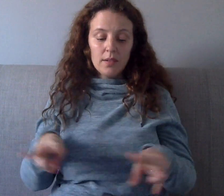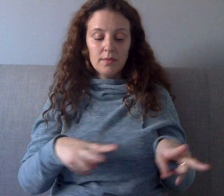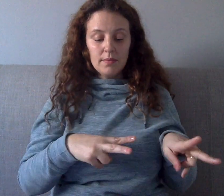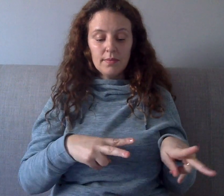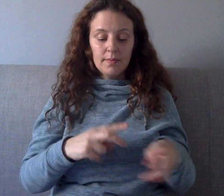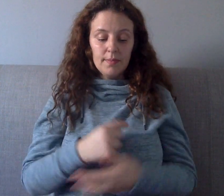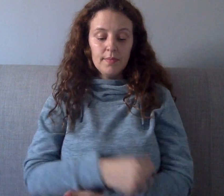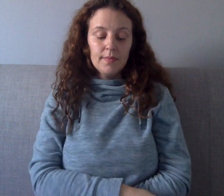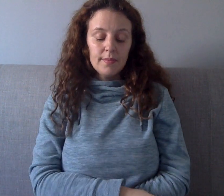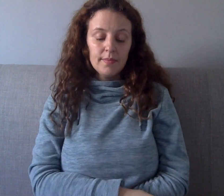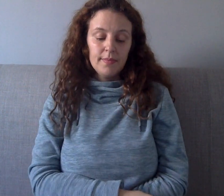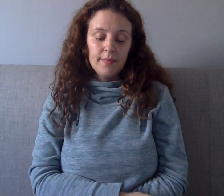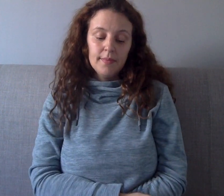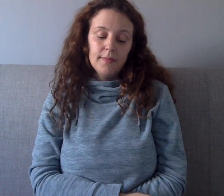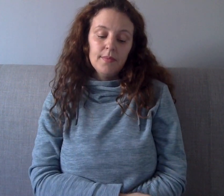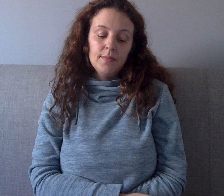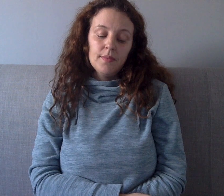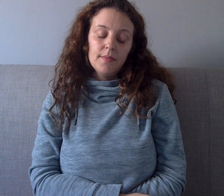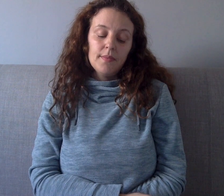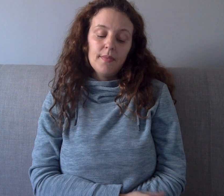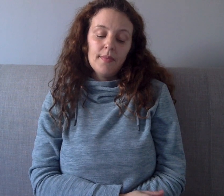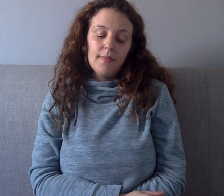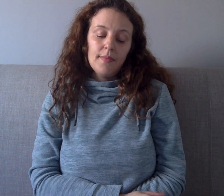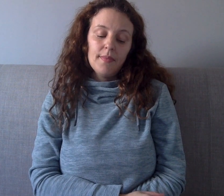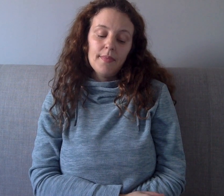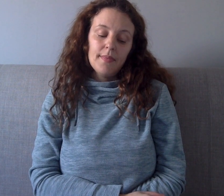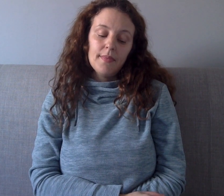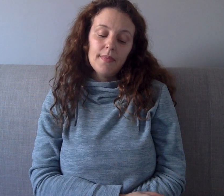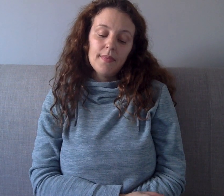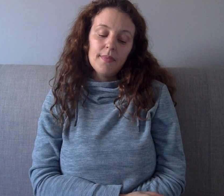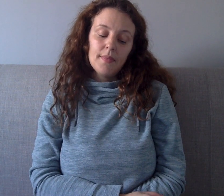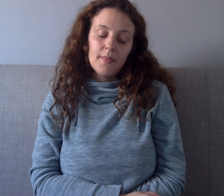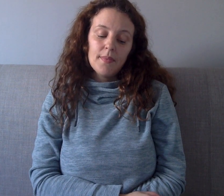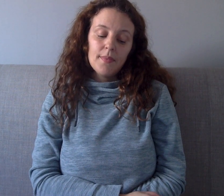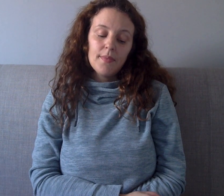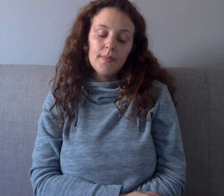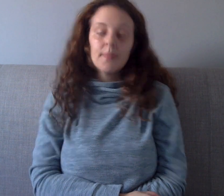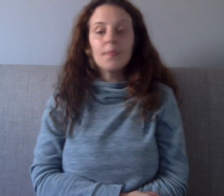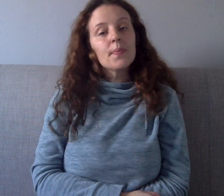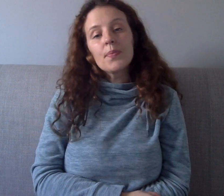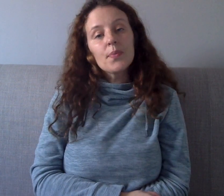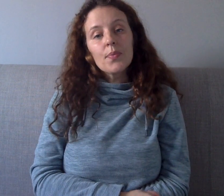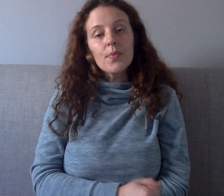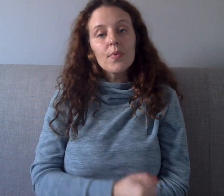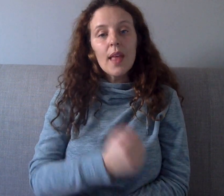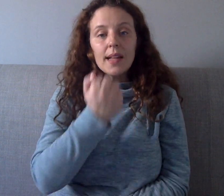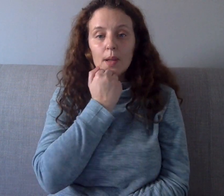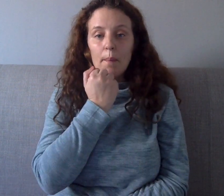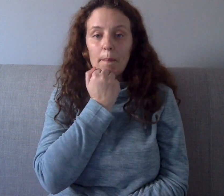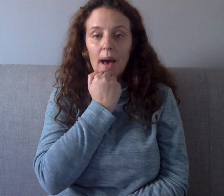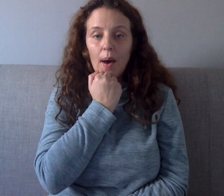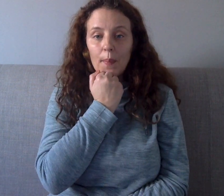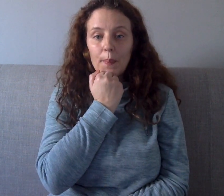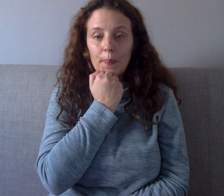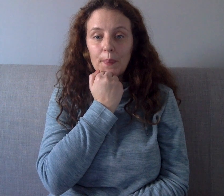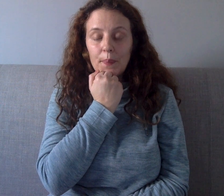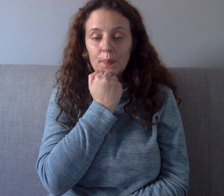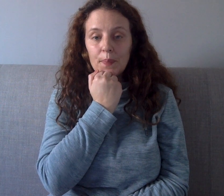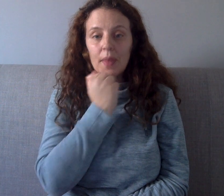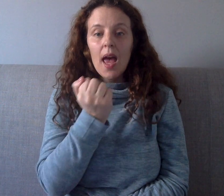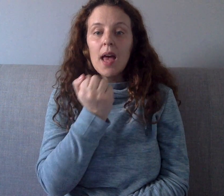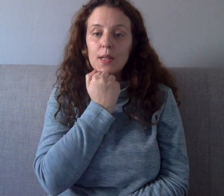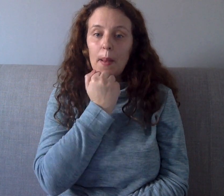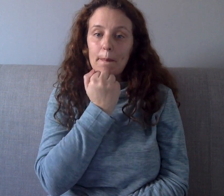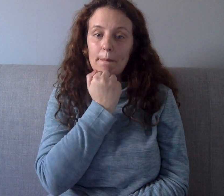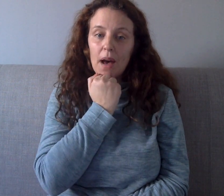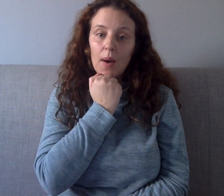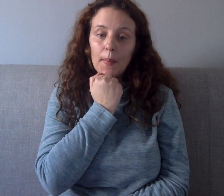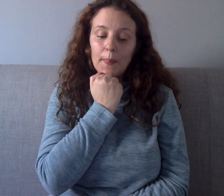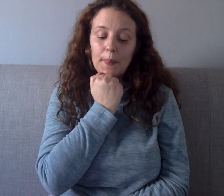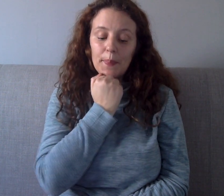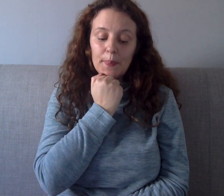NUMBER